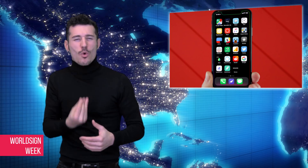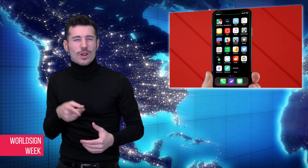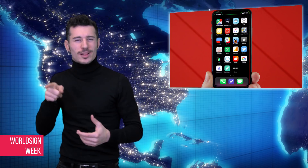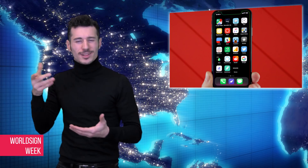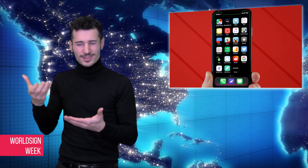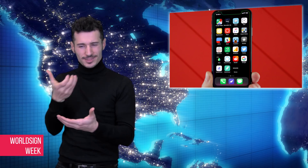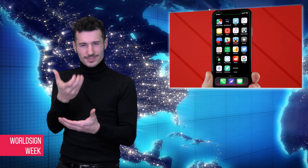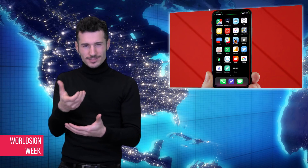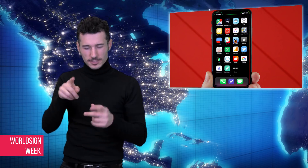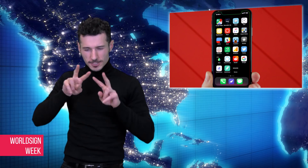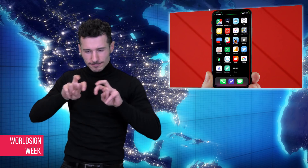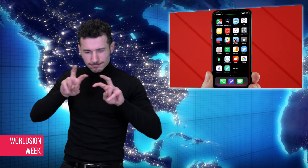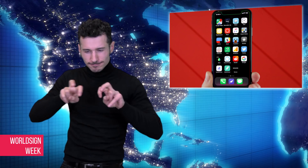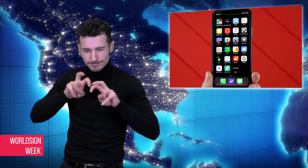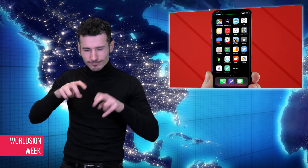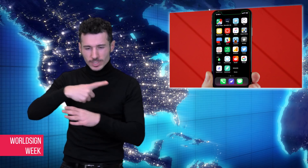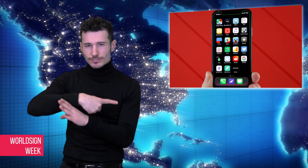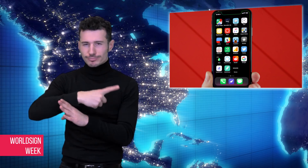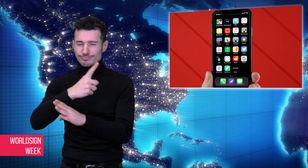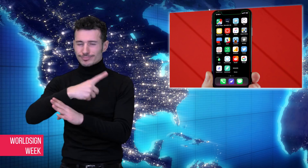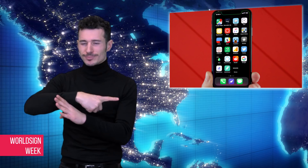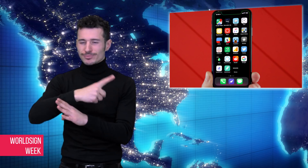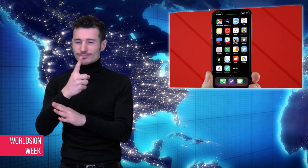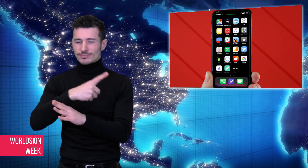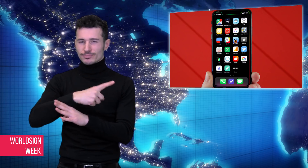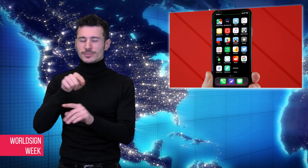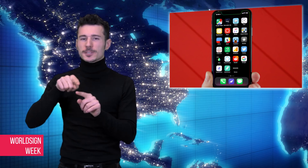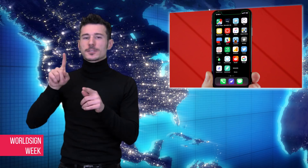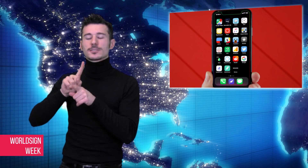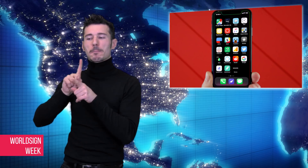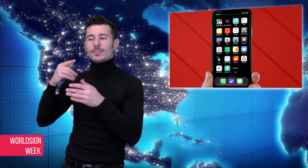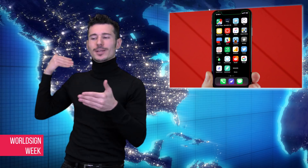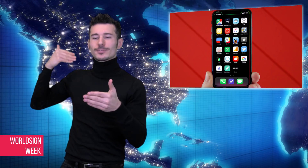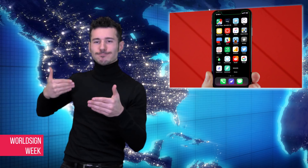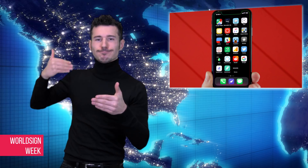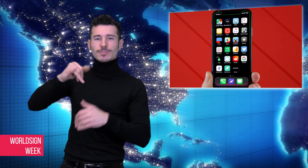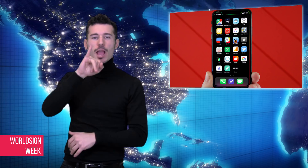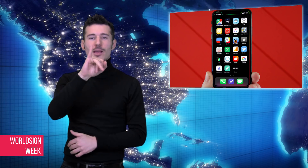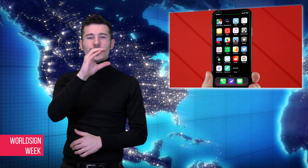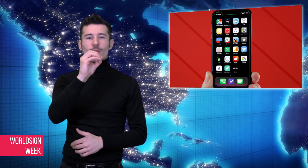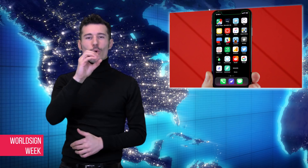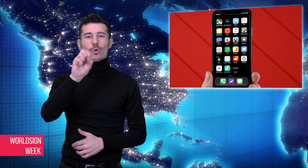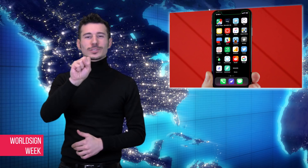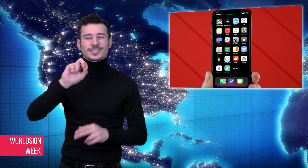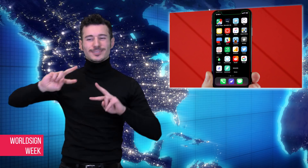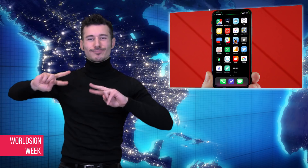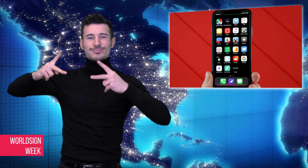explained it was a result of a software